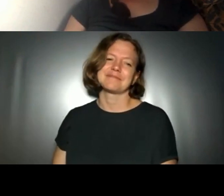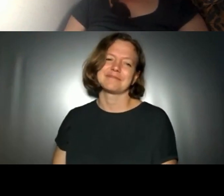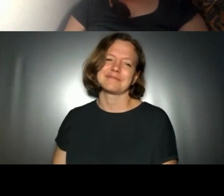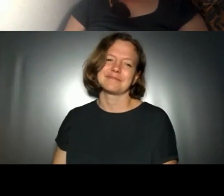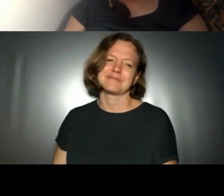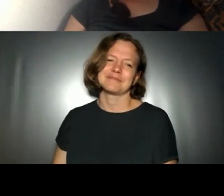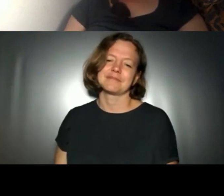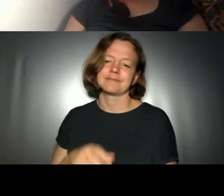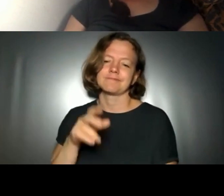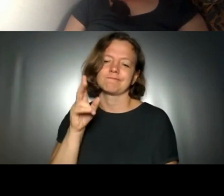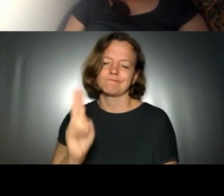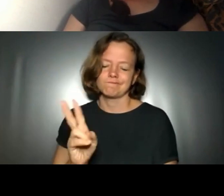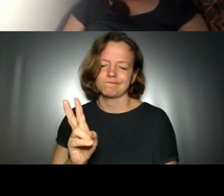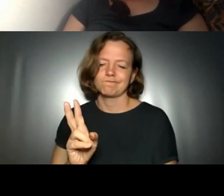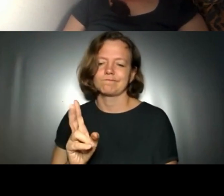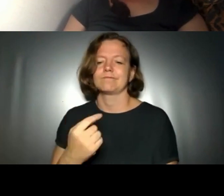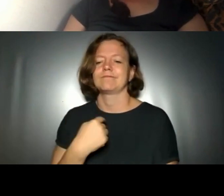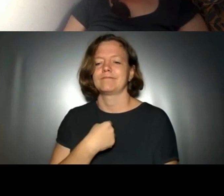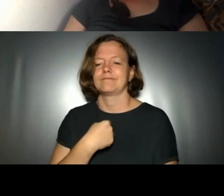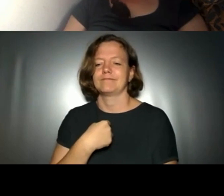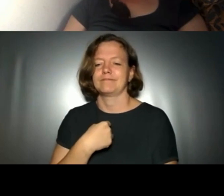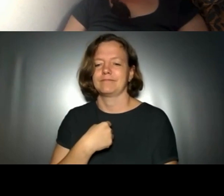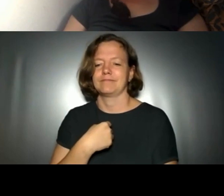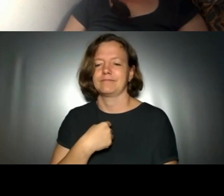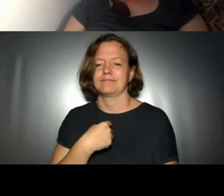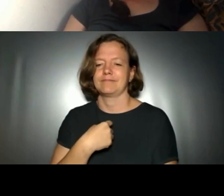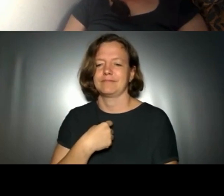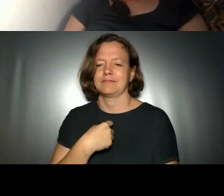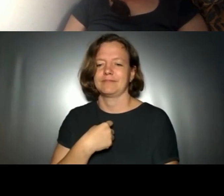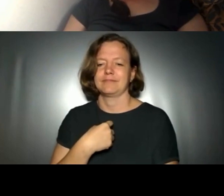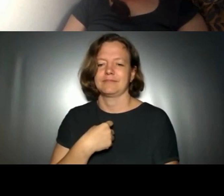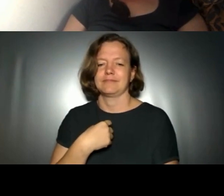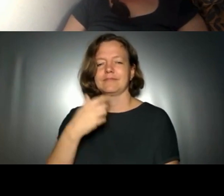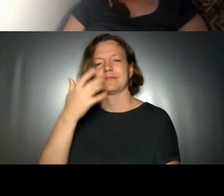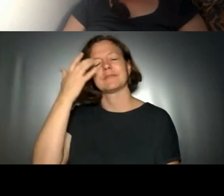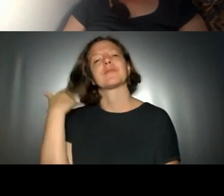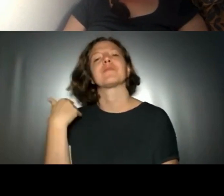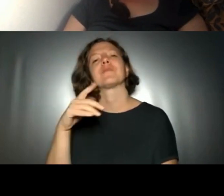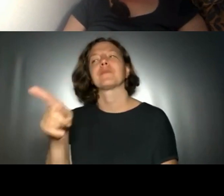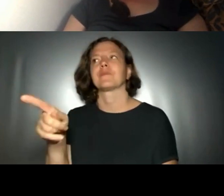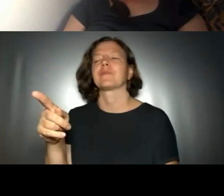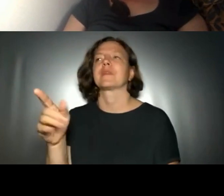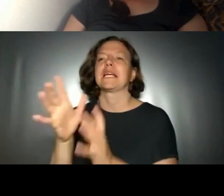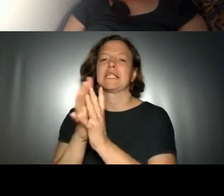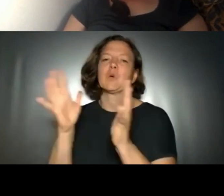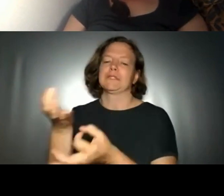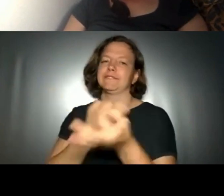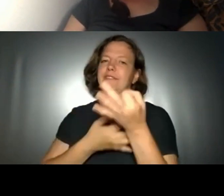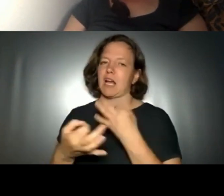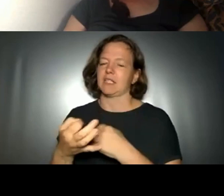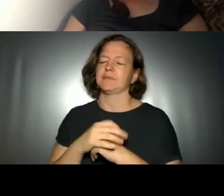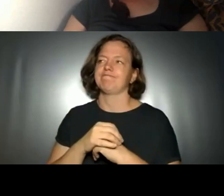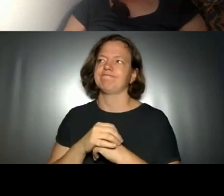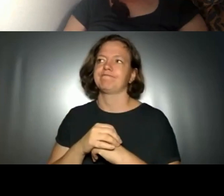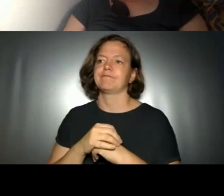I mean, for me, that is a really good question. I mean, for me, the answer specifically was to create those opportunities